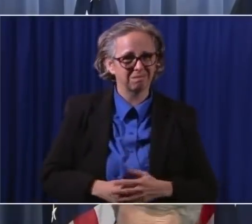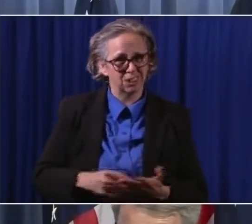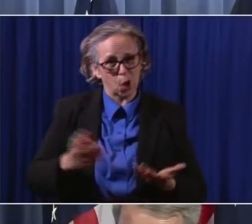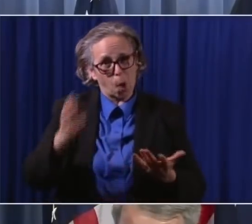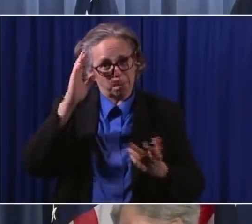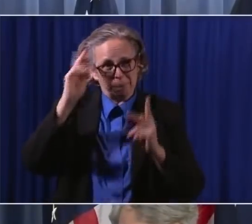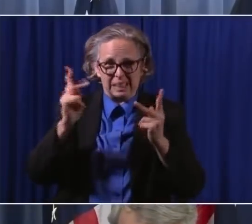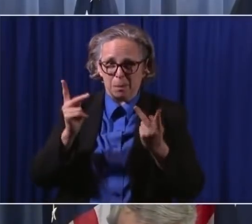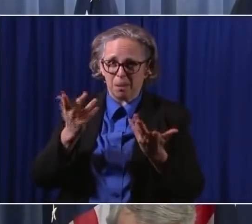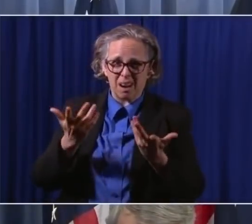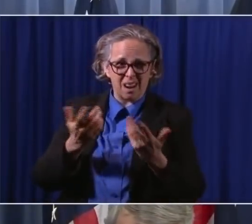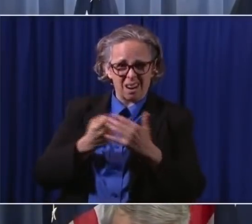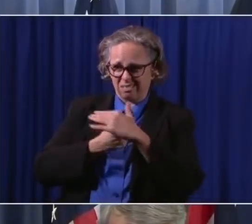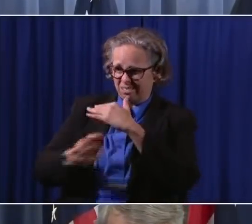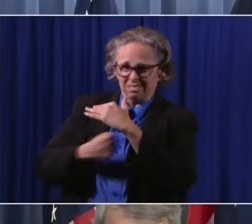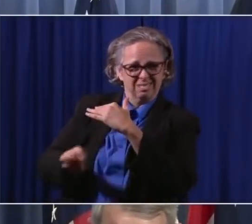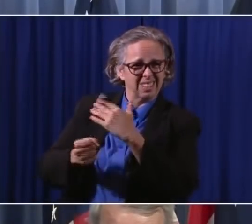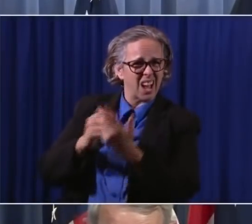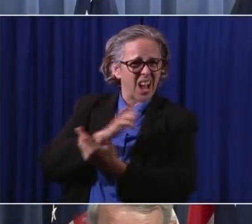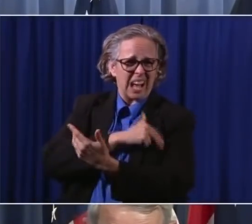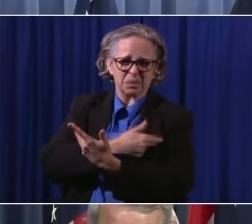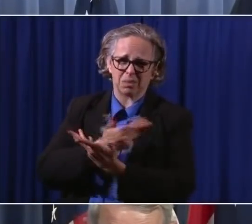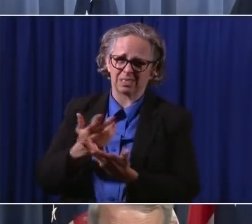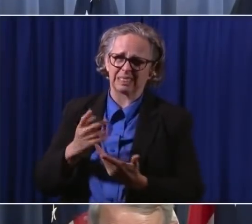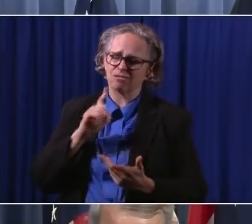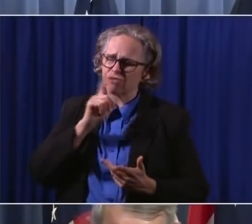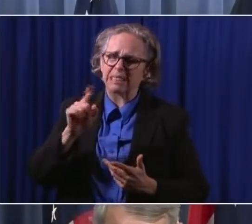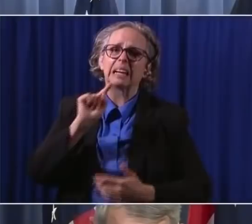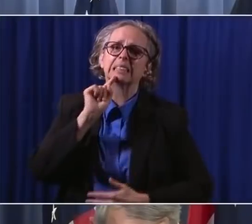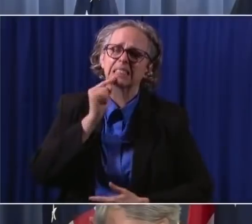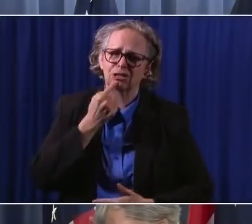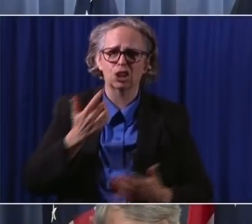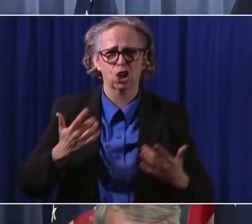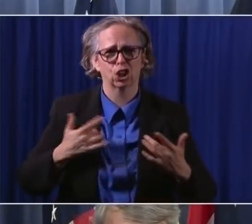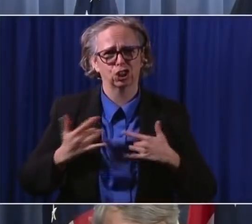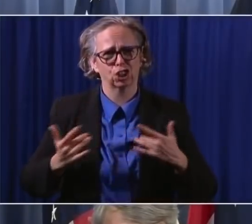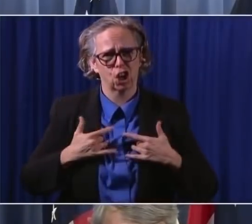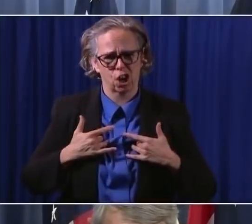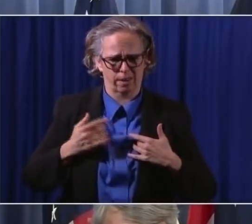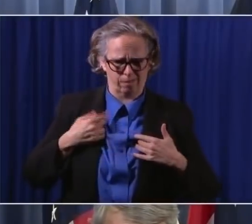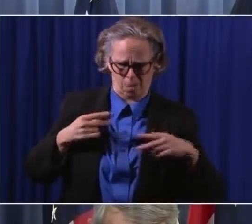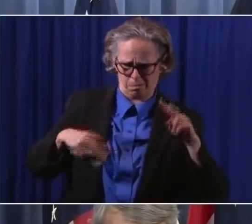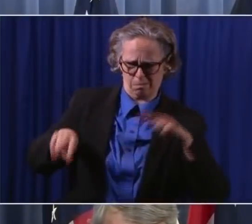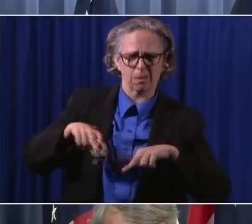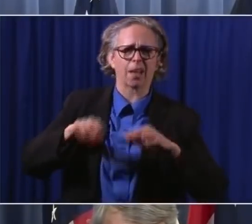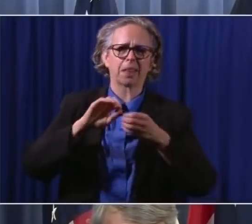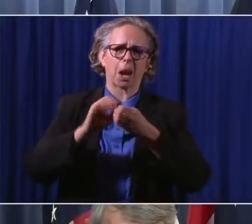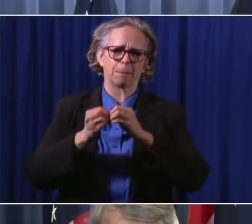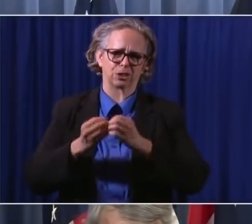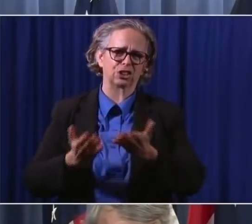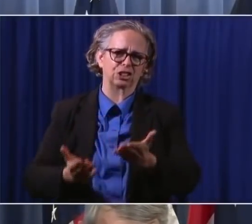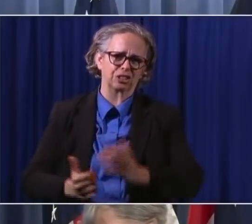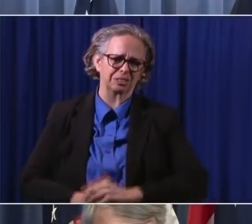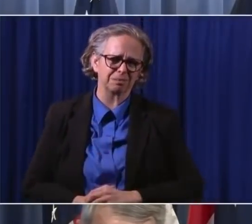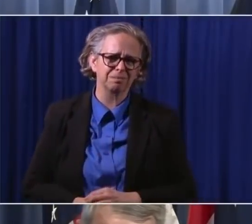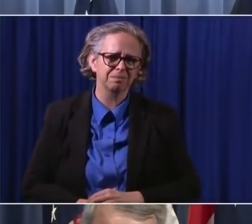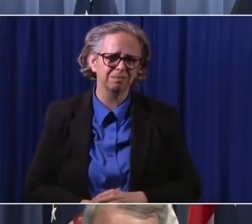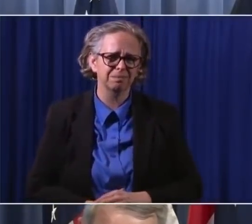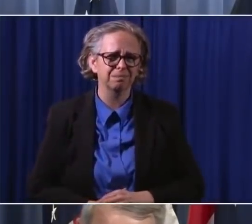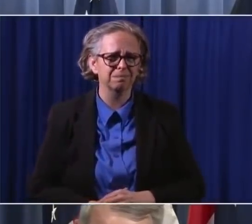THOSE ARE UP OVER THE AVERAGE. HOSPITALIZATIONS ARE UP FOR THAT PARTICULAR DAY, AS WELL AS ICU ADMISSIONS. HOSPITAL ADMISSIONS ARE CREEPING UP AND THAT IS SOME